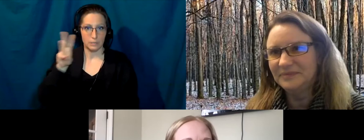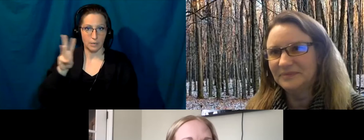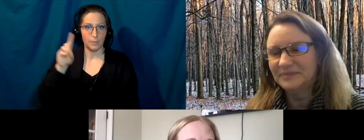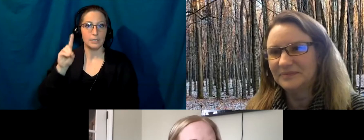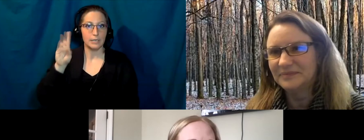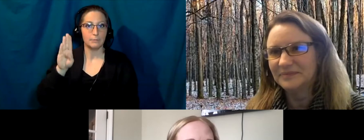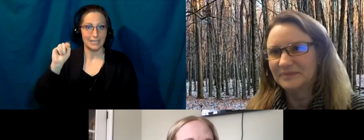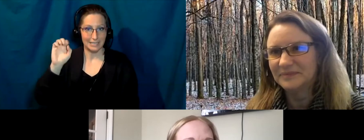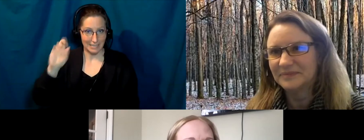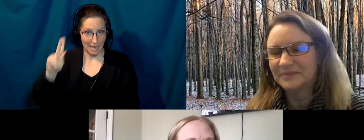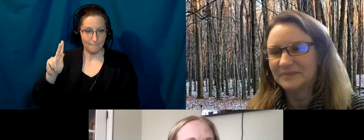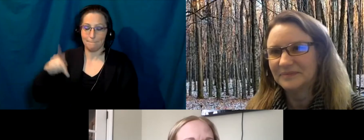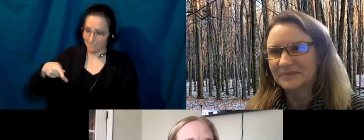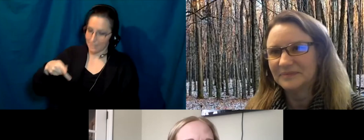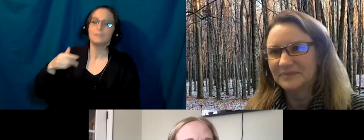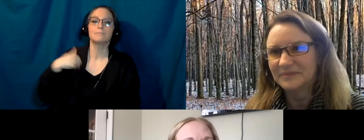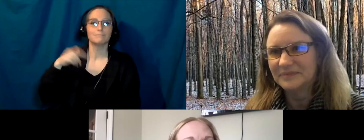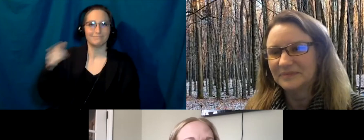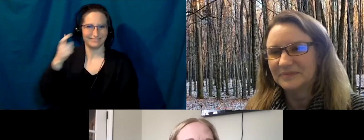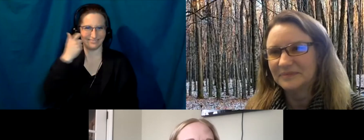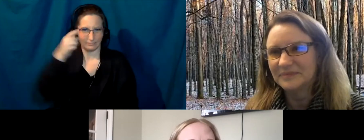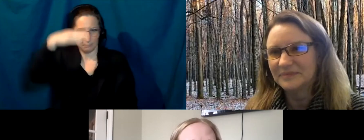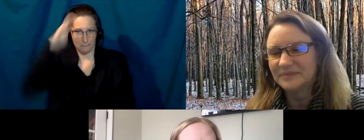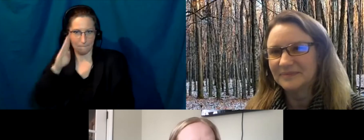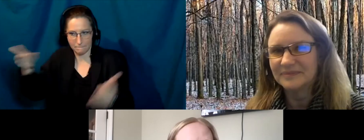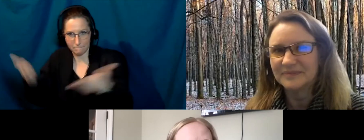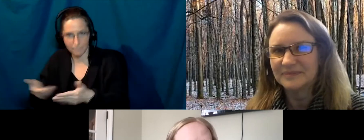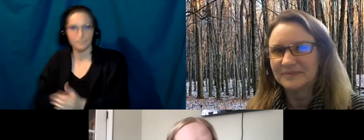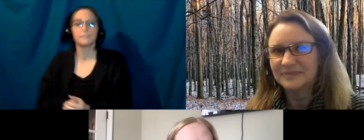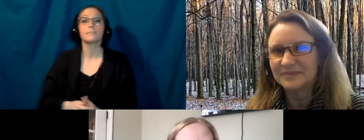that Maryann said, WDBTAP and today I'm going to be talking with a great friend